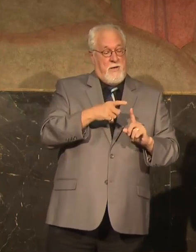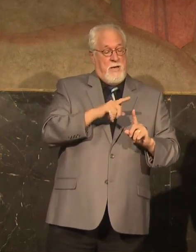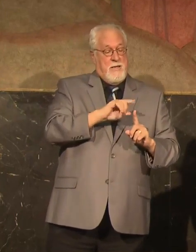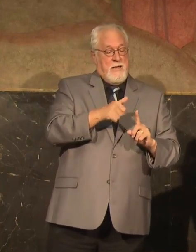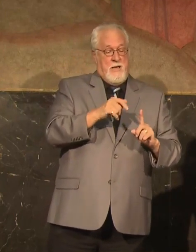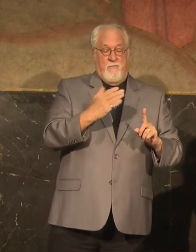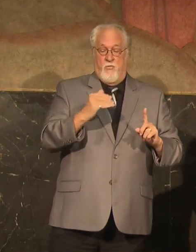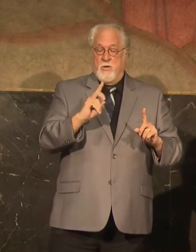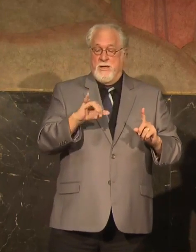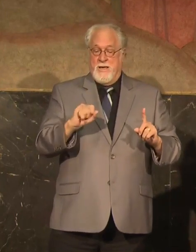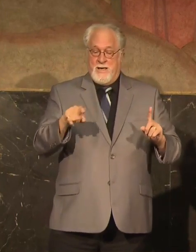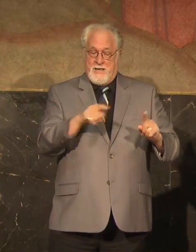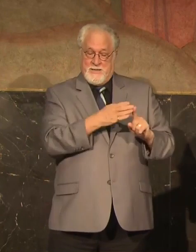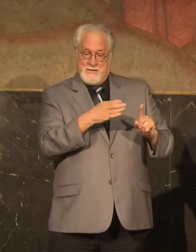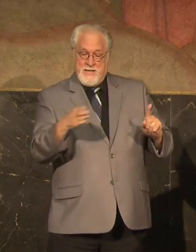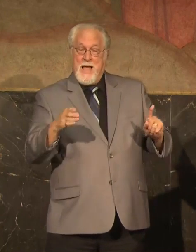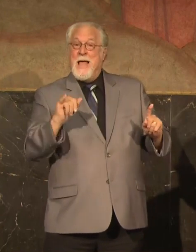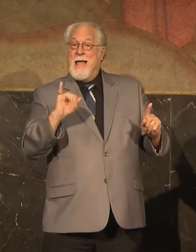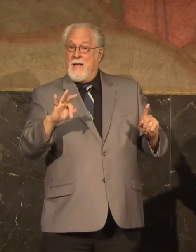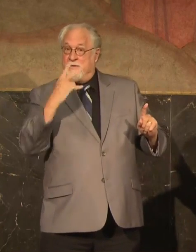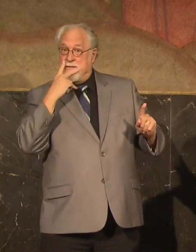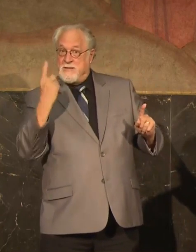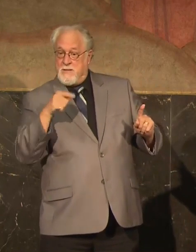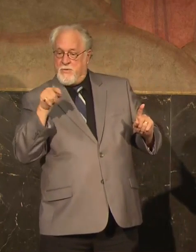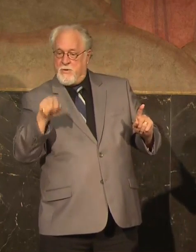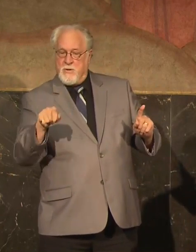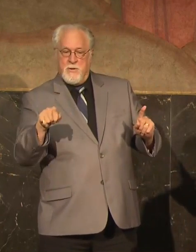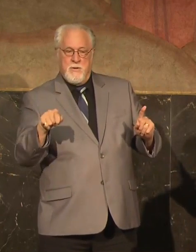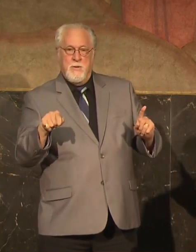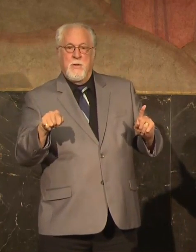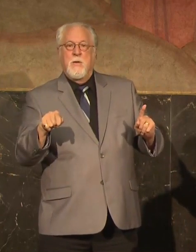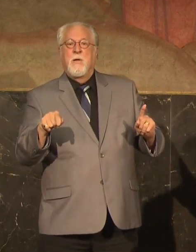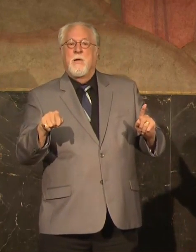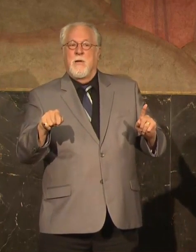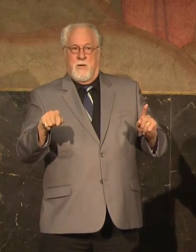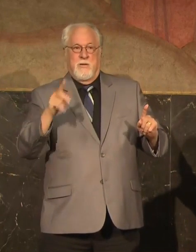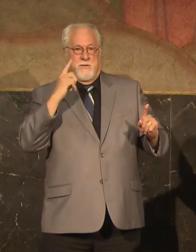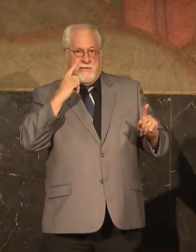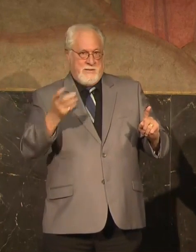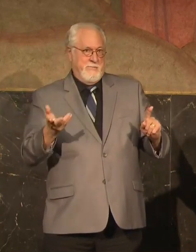days, if you were going to see something that you would, you would see it. And